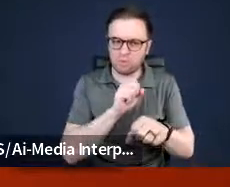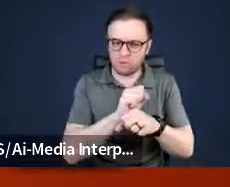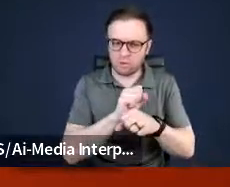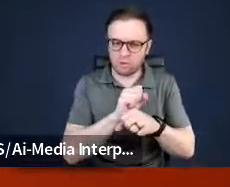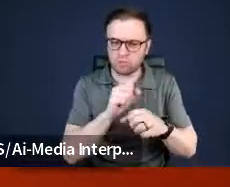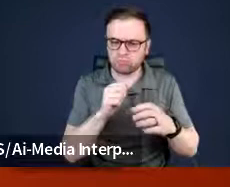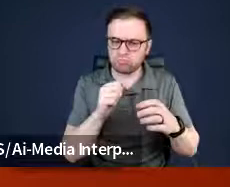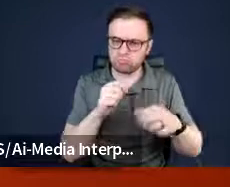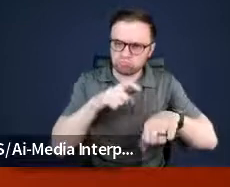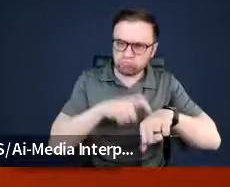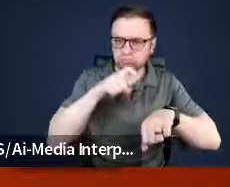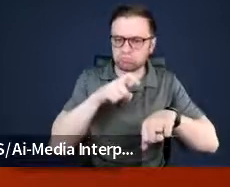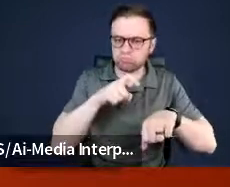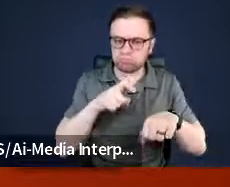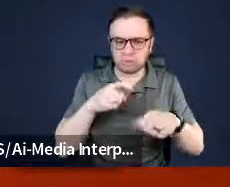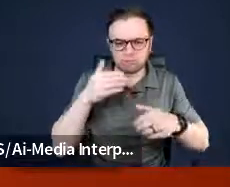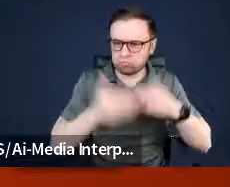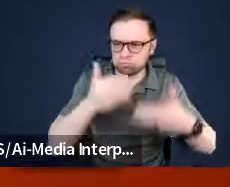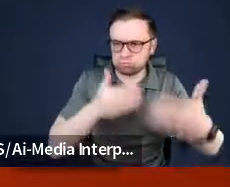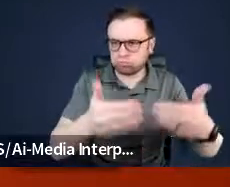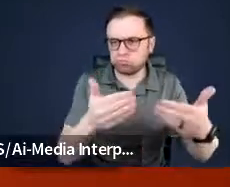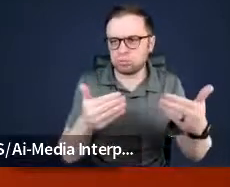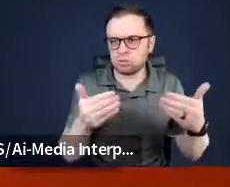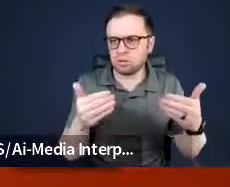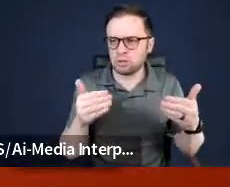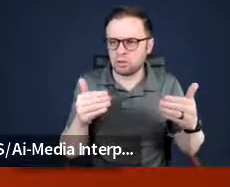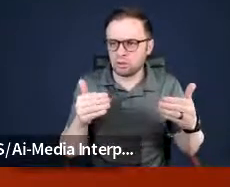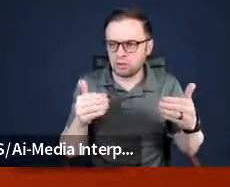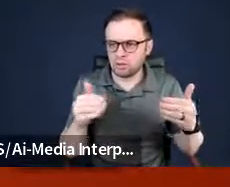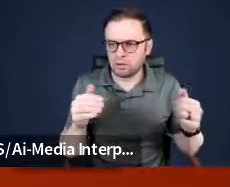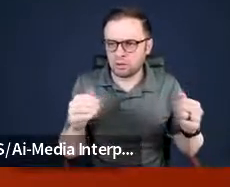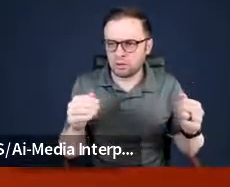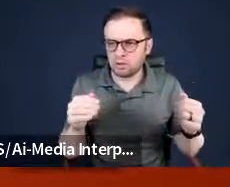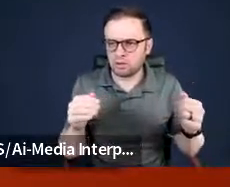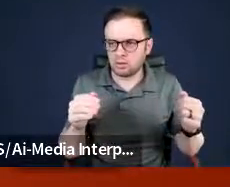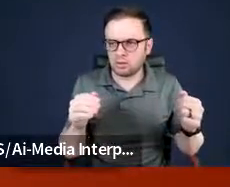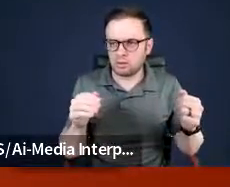there is an issue we work promptly and quickly